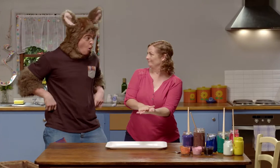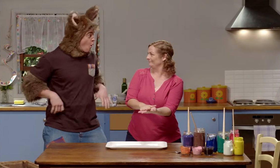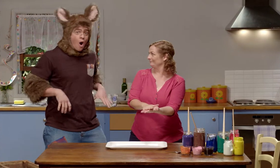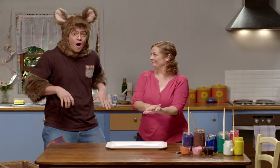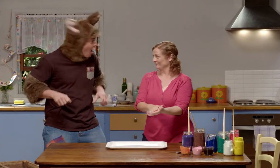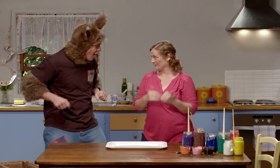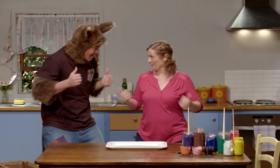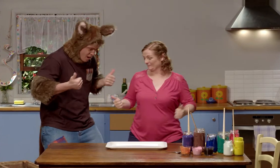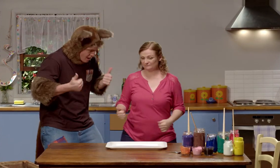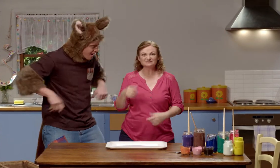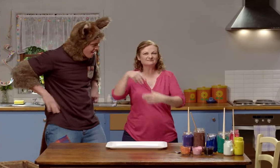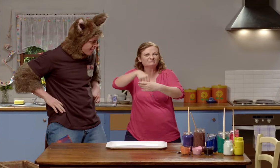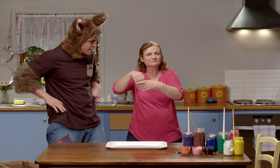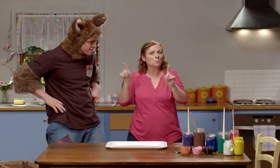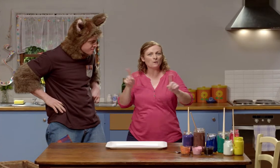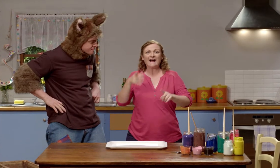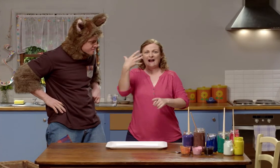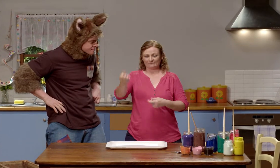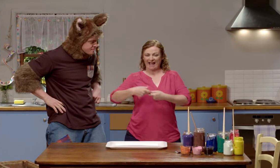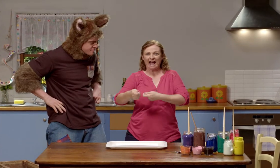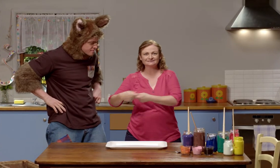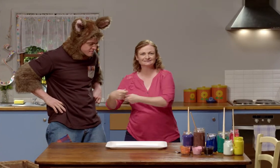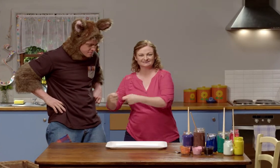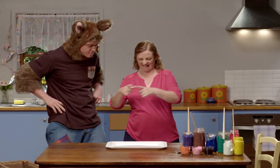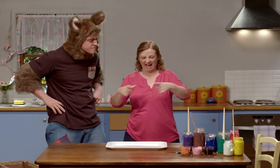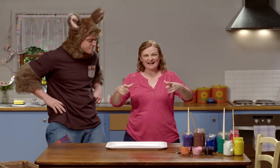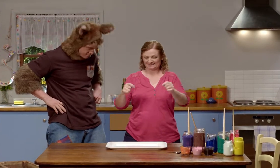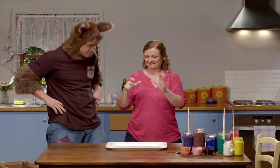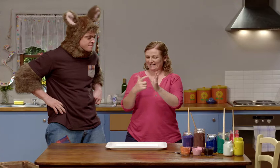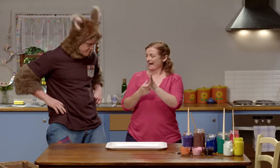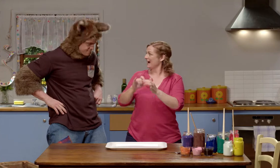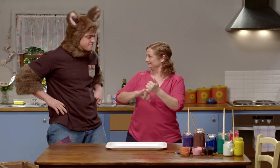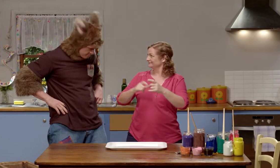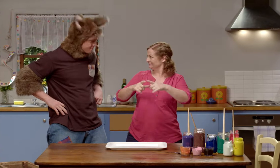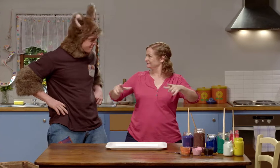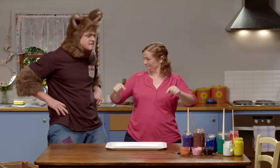We get our cards, and the cards have different shapes on them.